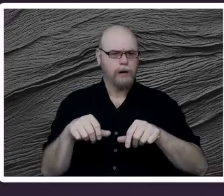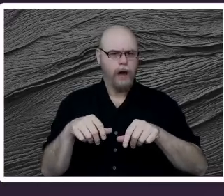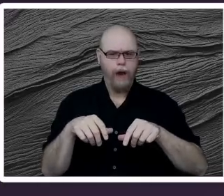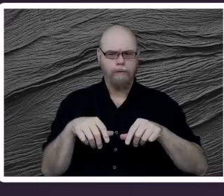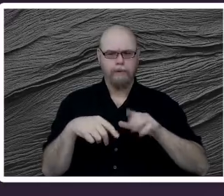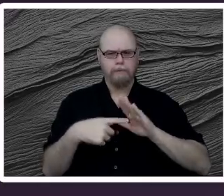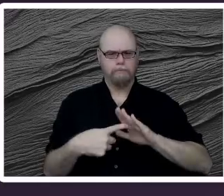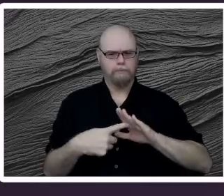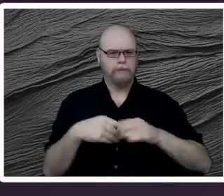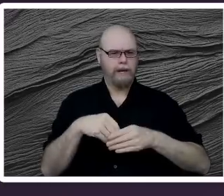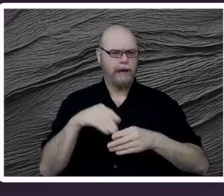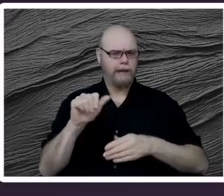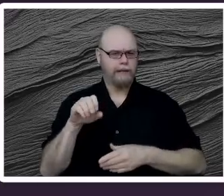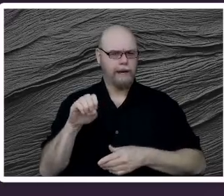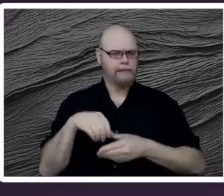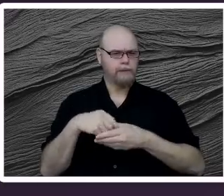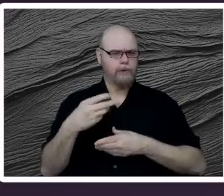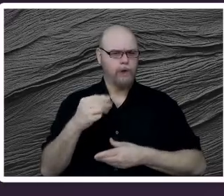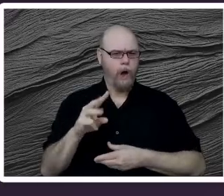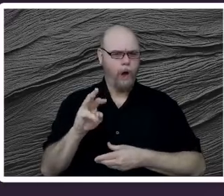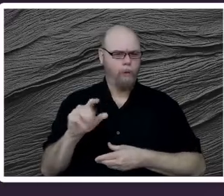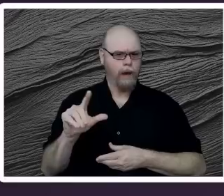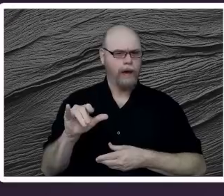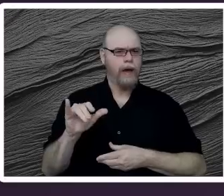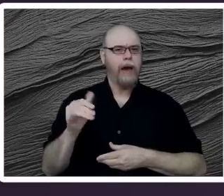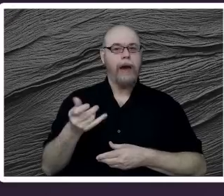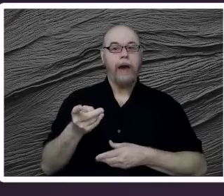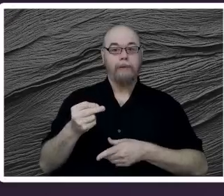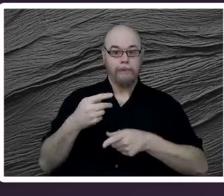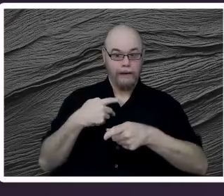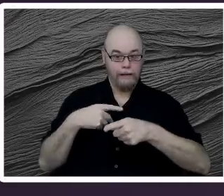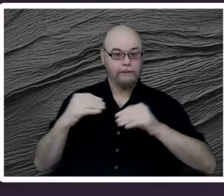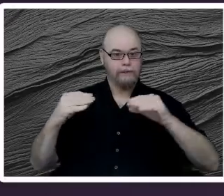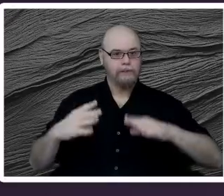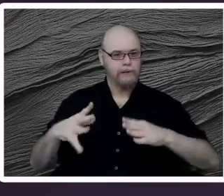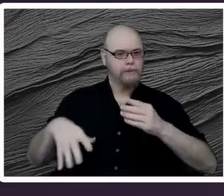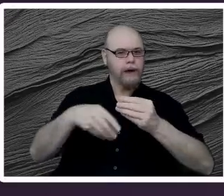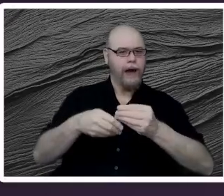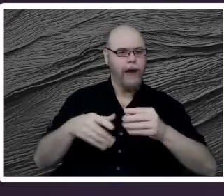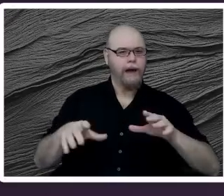teachers actually augmented the exhibition with objects from their local community,